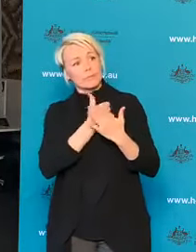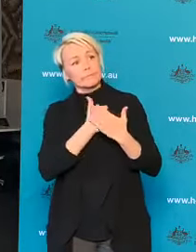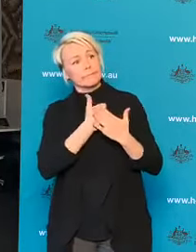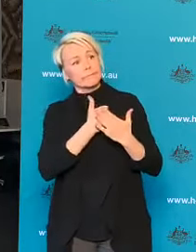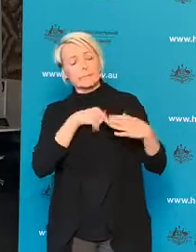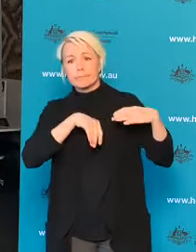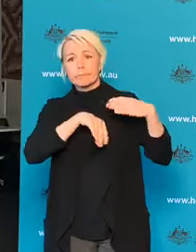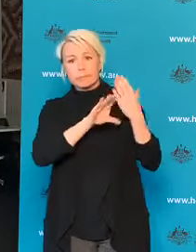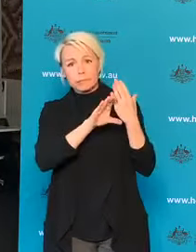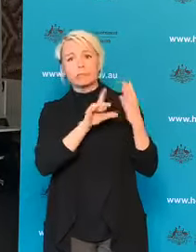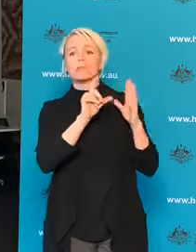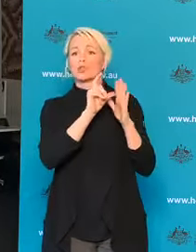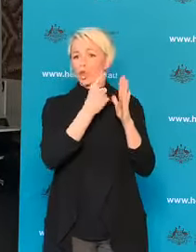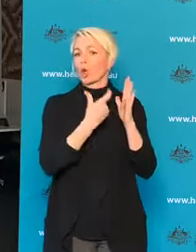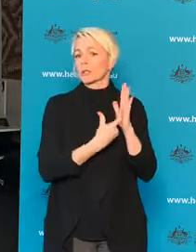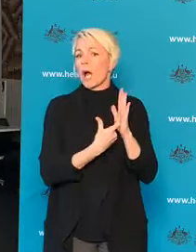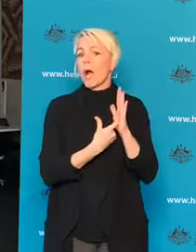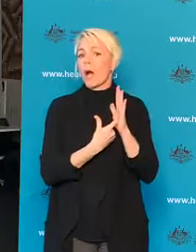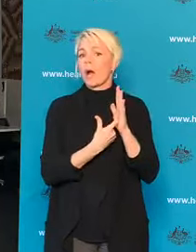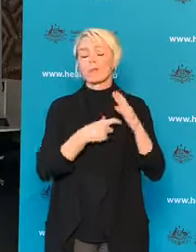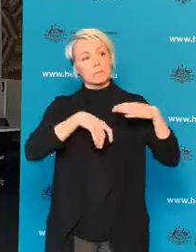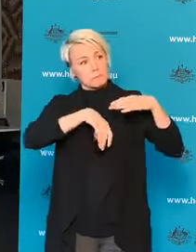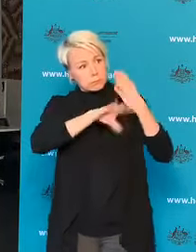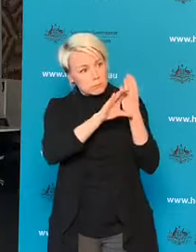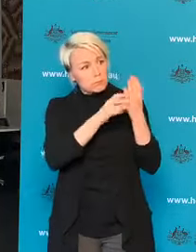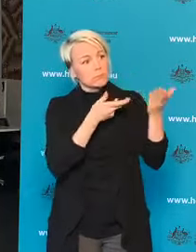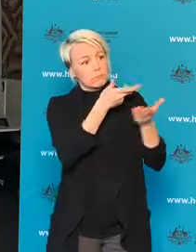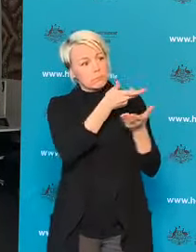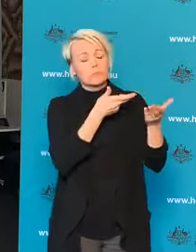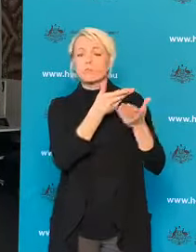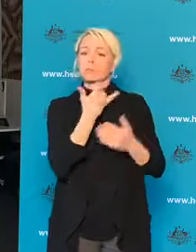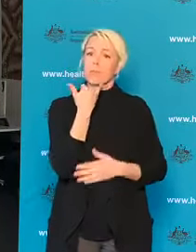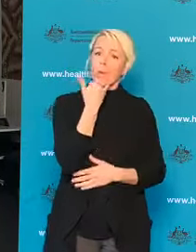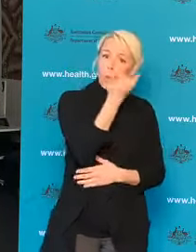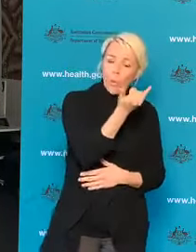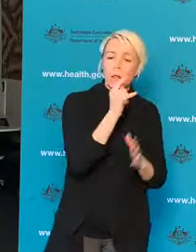telehealth either by telephone or video call and let your GP know that you've